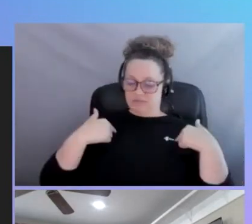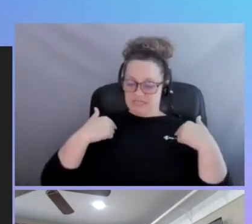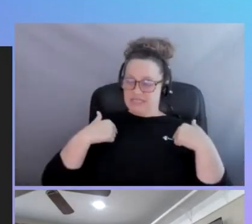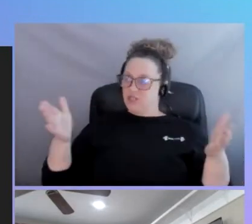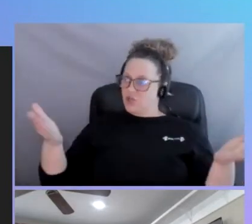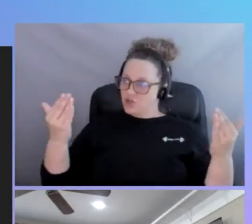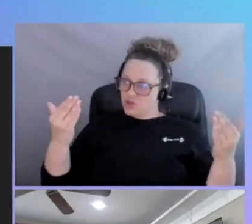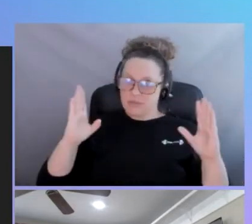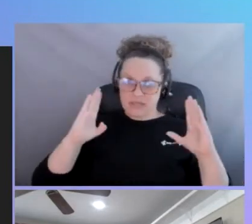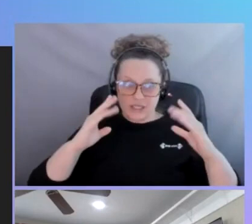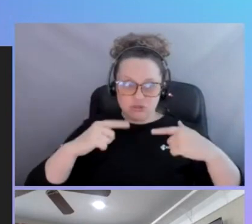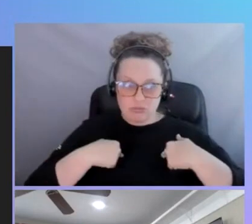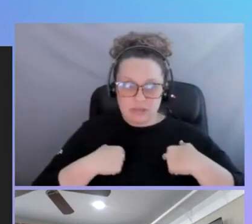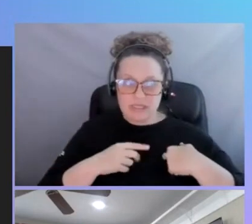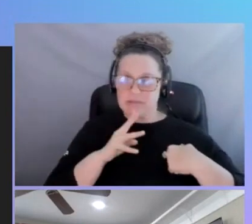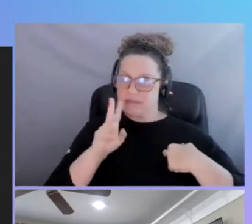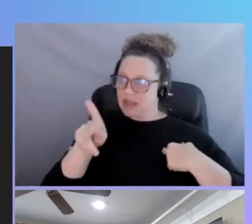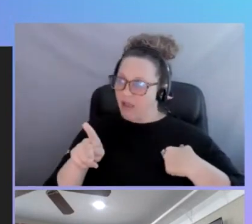have to be willing to speak up, speak out, be respectful. And,